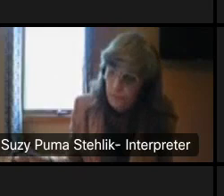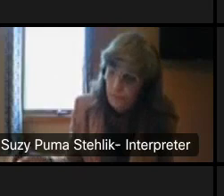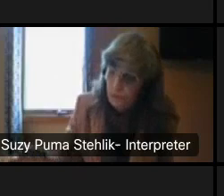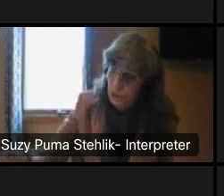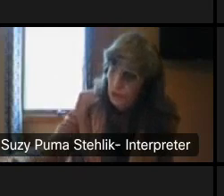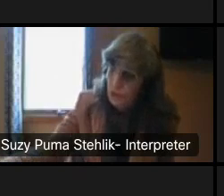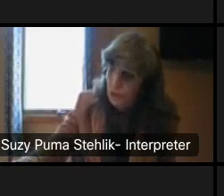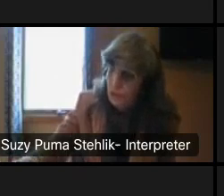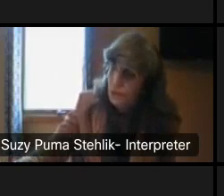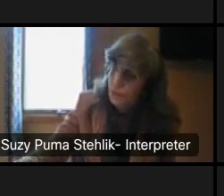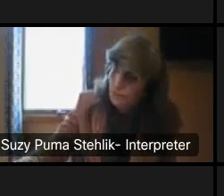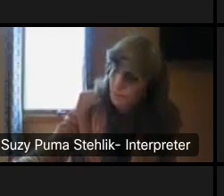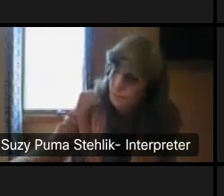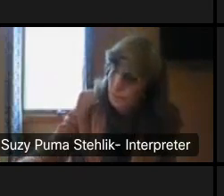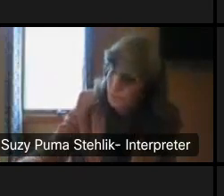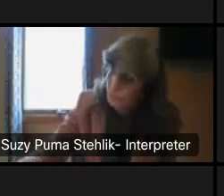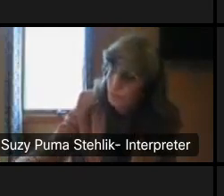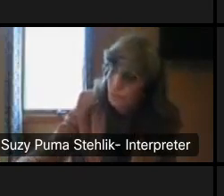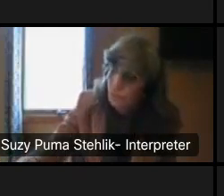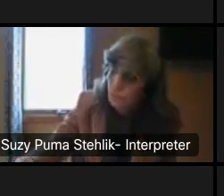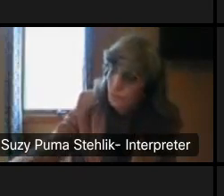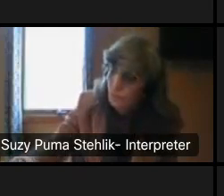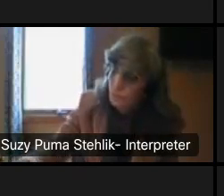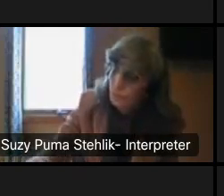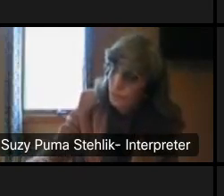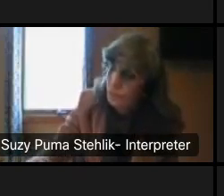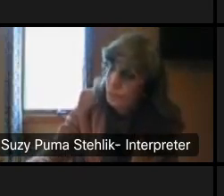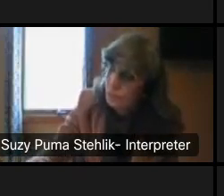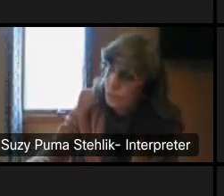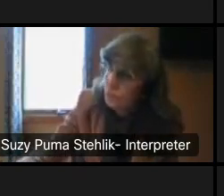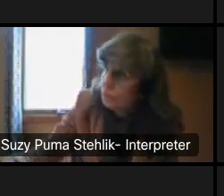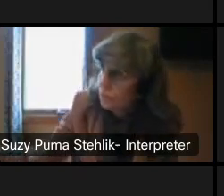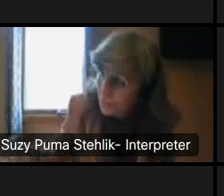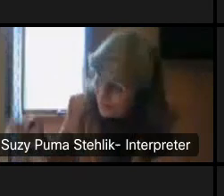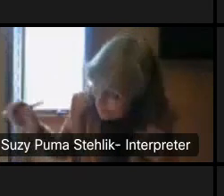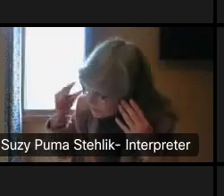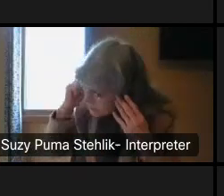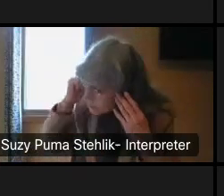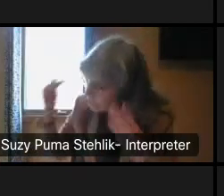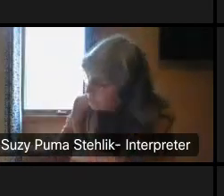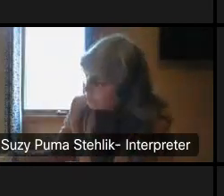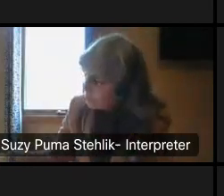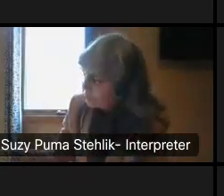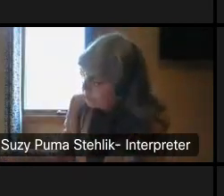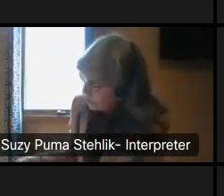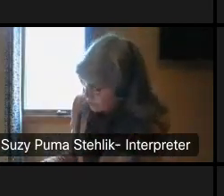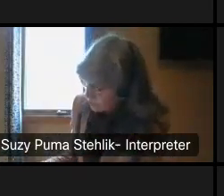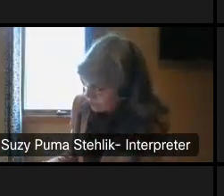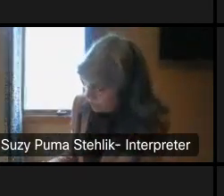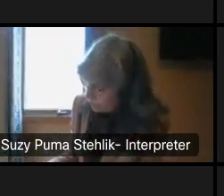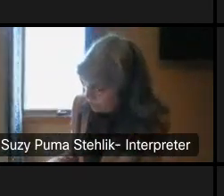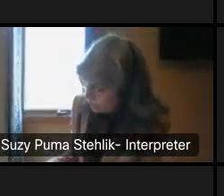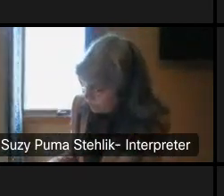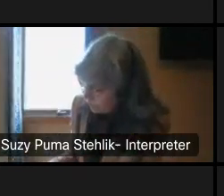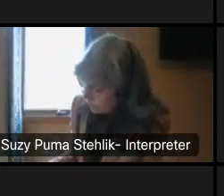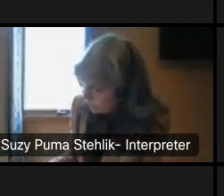Just didn't seem to set this good morning. This is the February, 15 2023 meeting of the steering this quarter review.